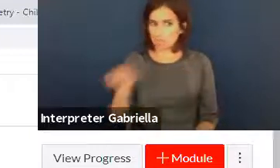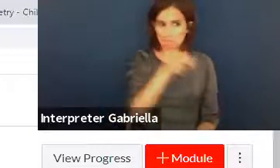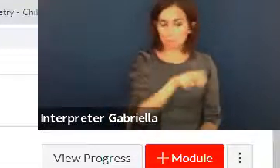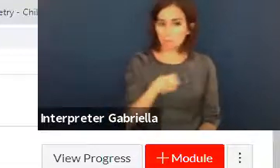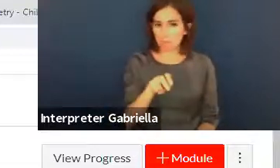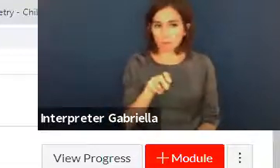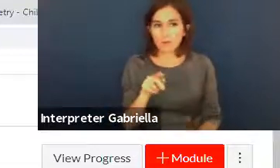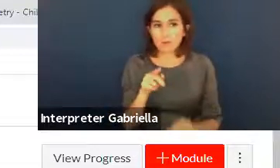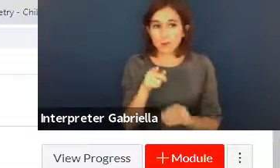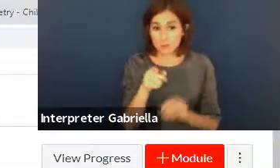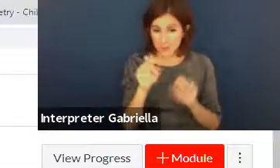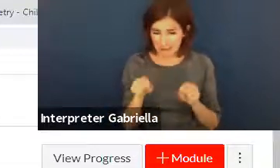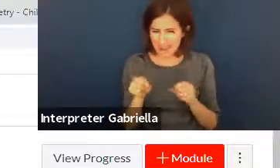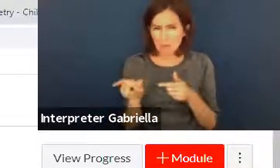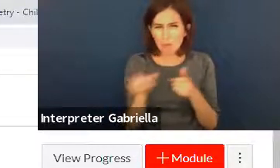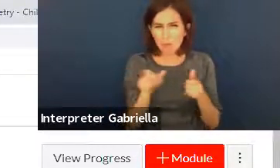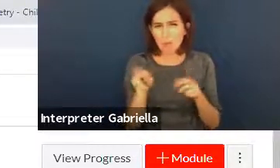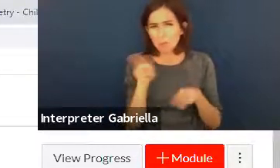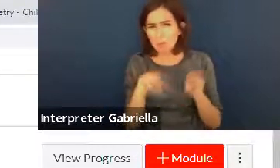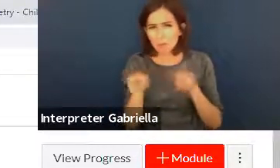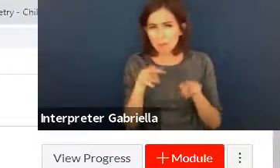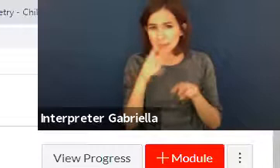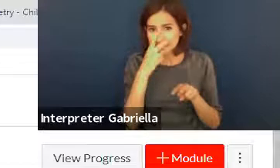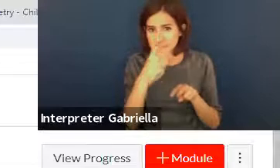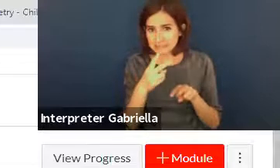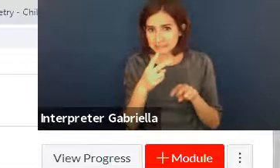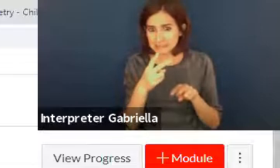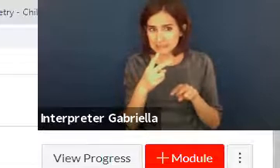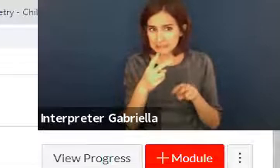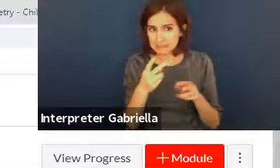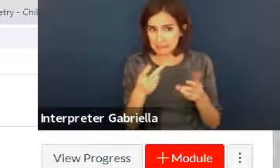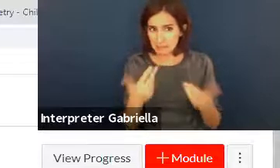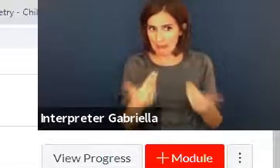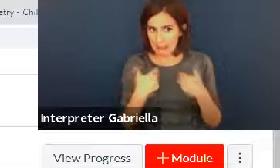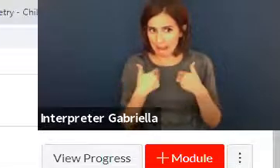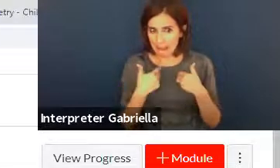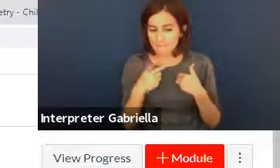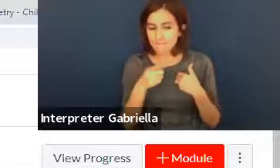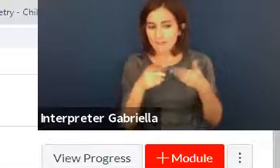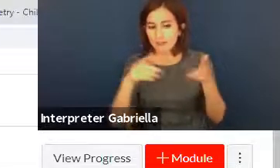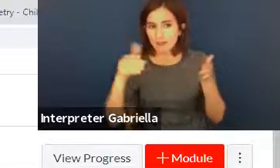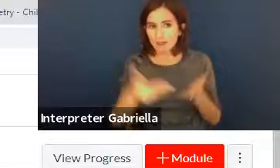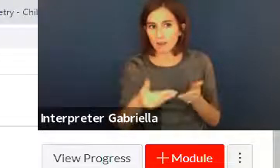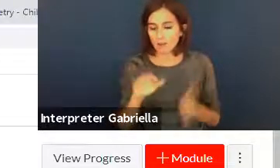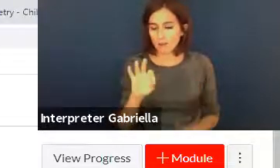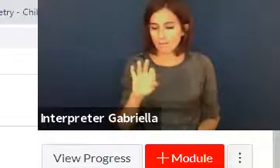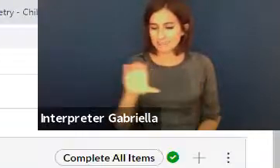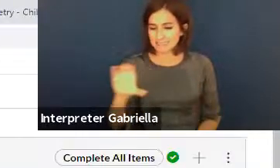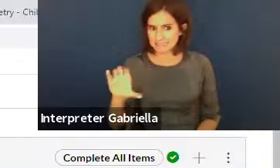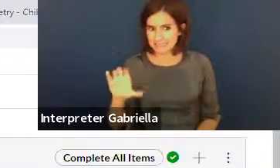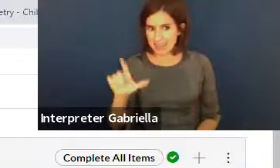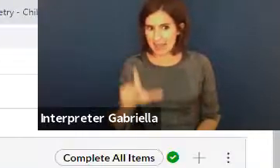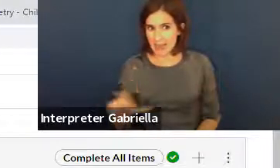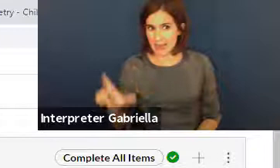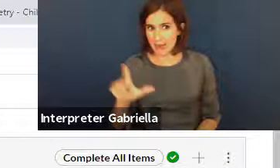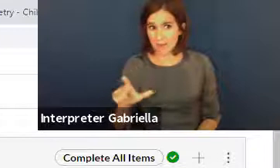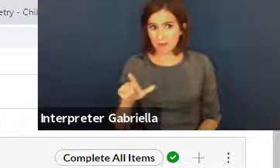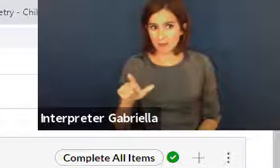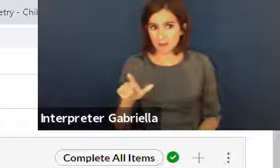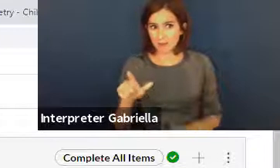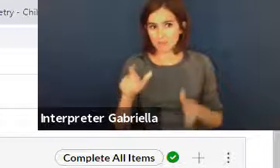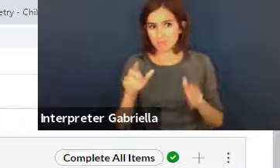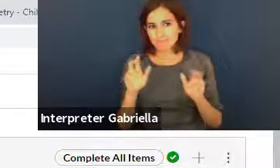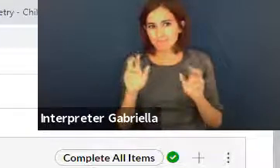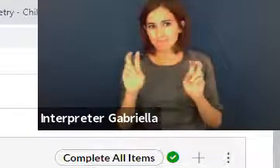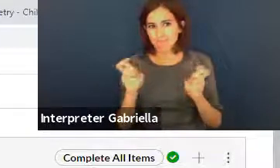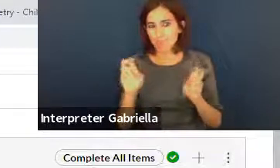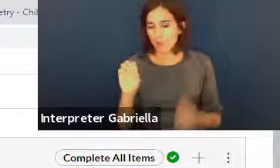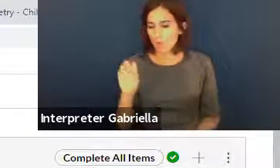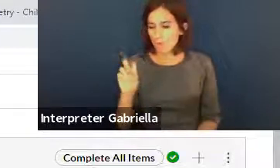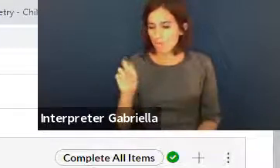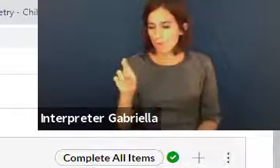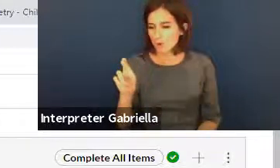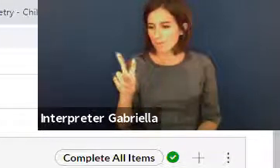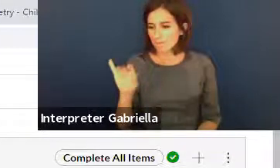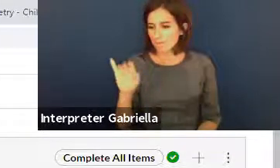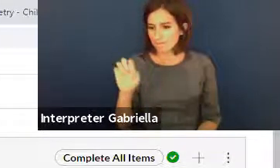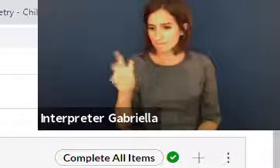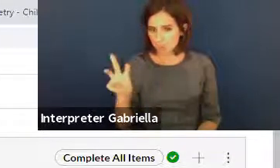Linda Kobashigawa: Just to see what we have in the modules. And so this is the intro to the SEC library we have overviews that state, you know, these are the outcomes for this session outcomes and objectives. This is what you'll do